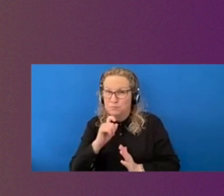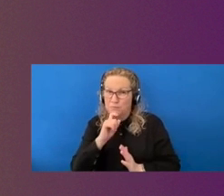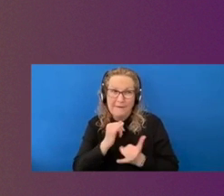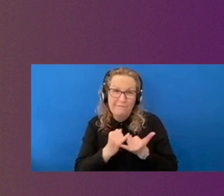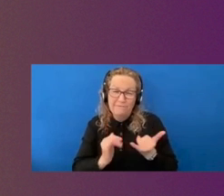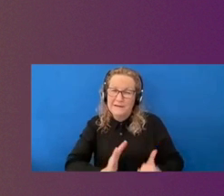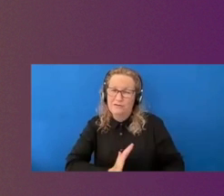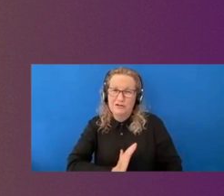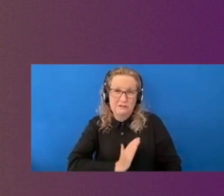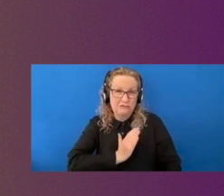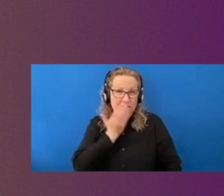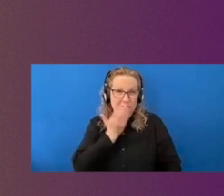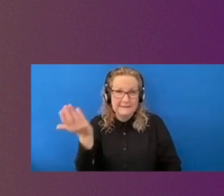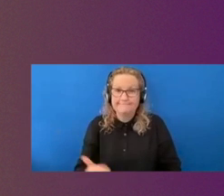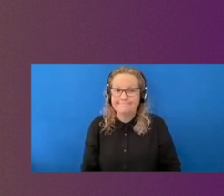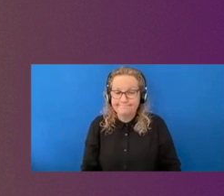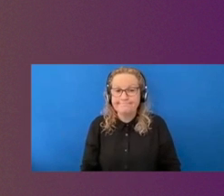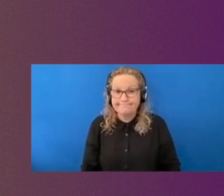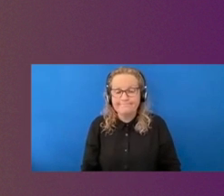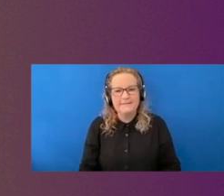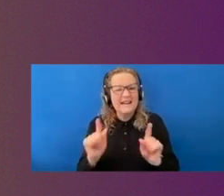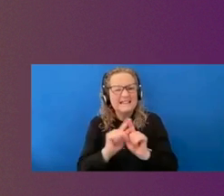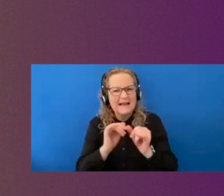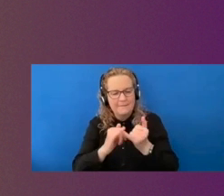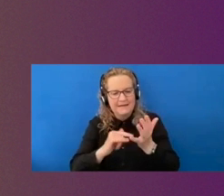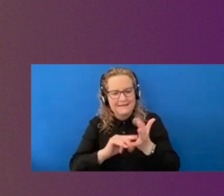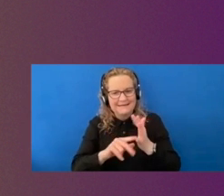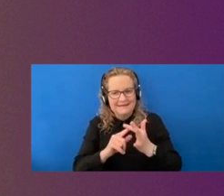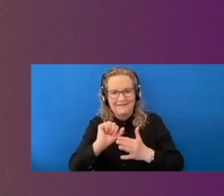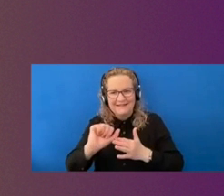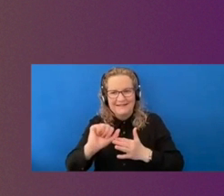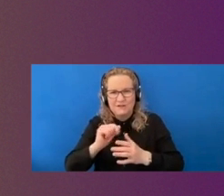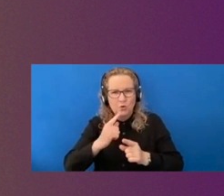about it's what Steve said how does that what does that flexibility look like going forward